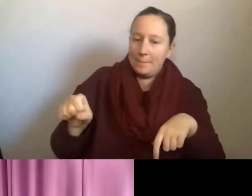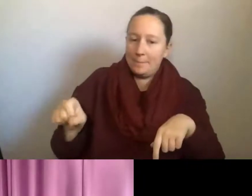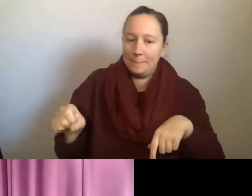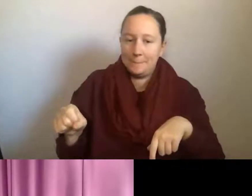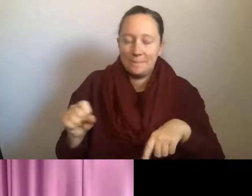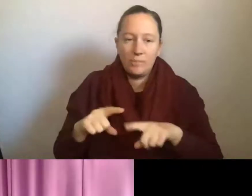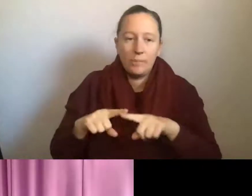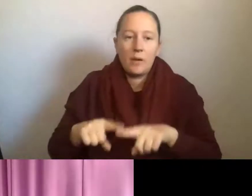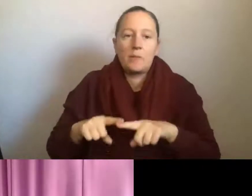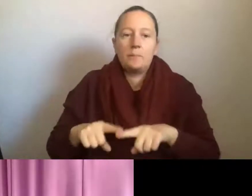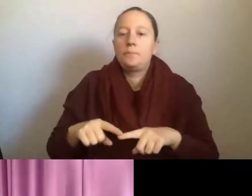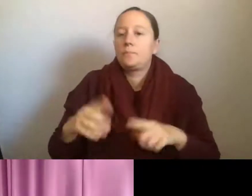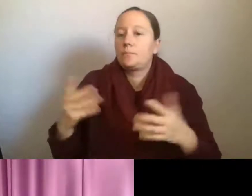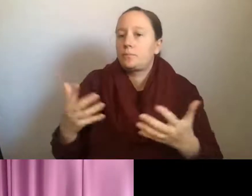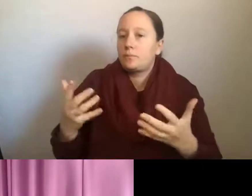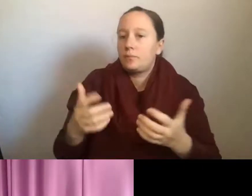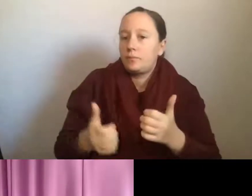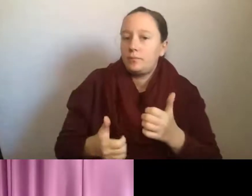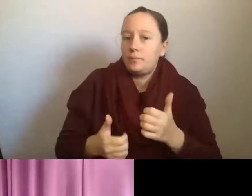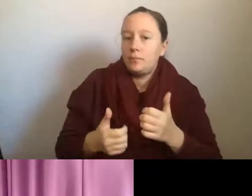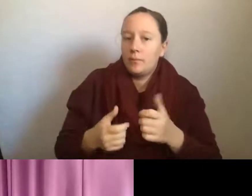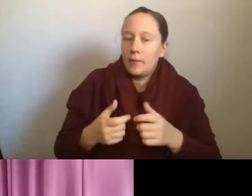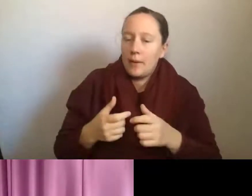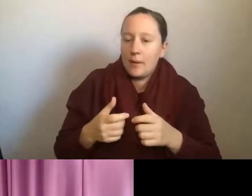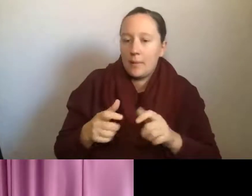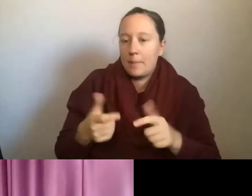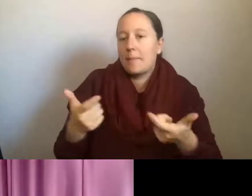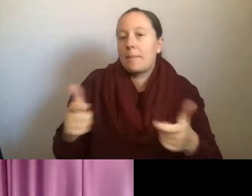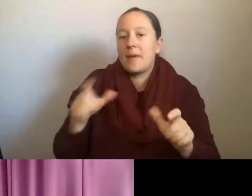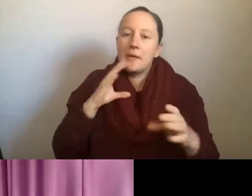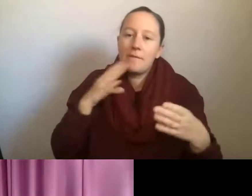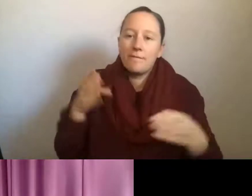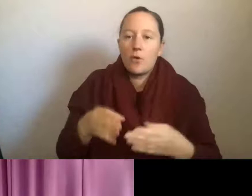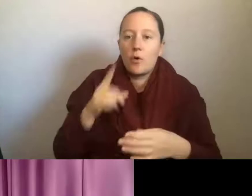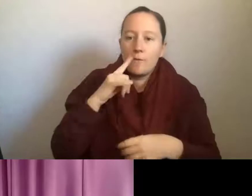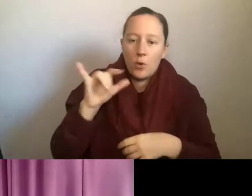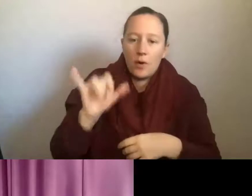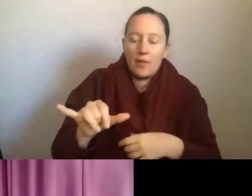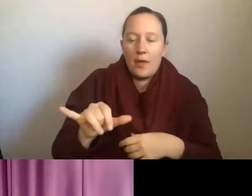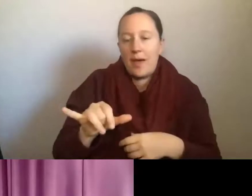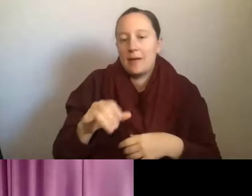what the major focus of students is in that institution or component.